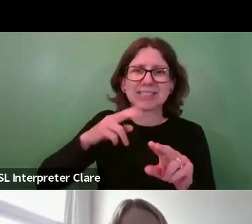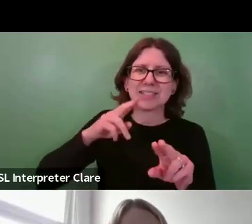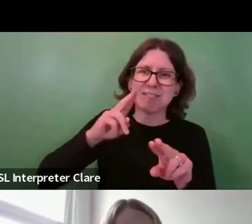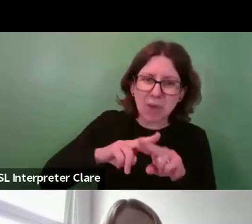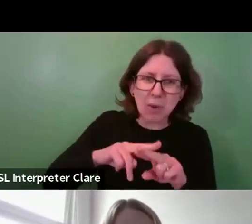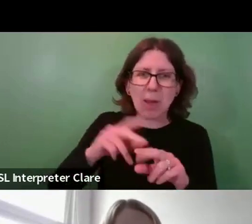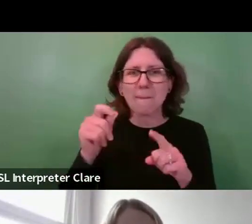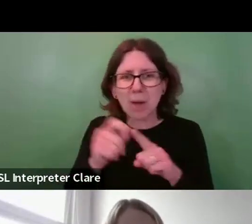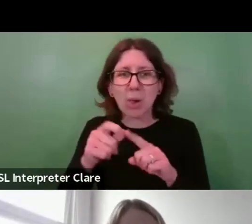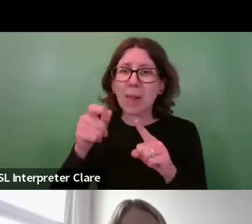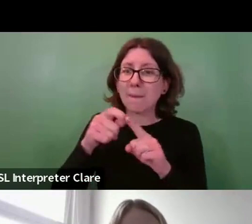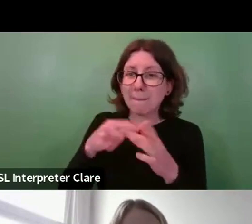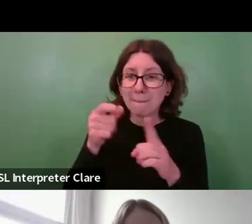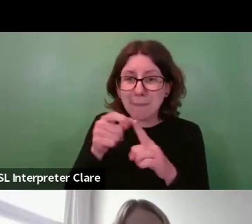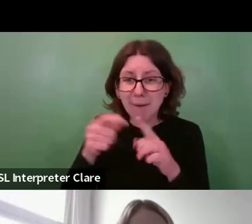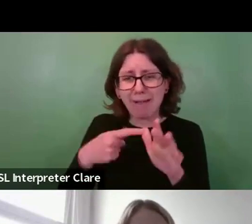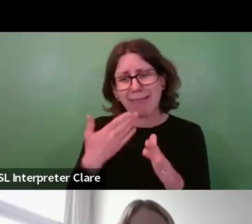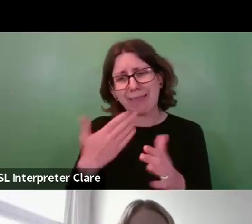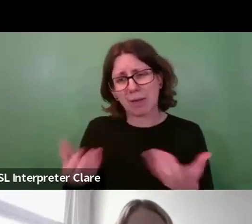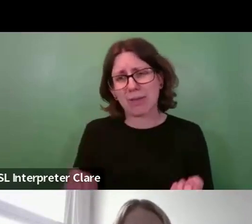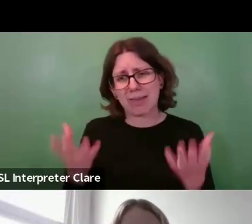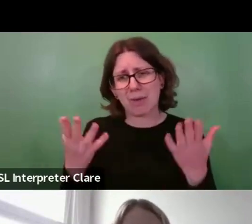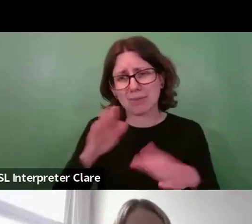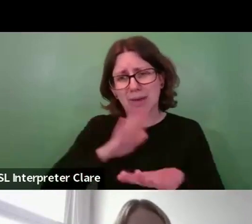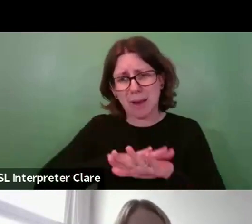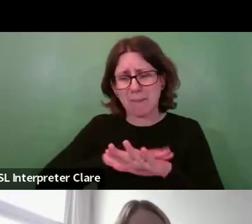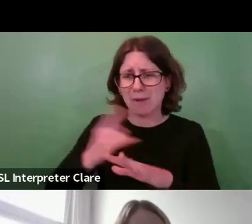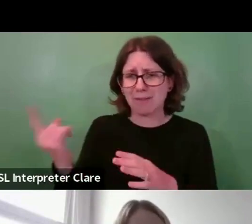up your time to speak to us. And yes, thank you everyone for joining.